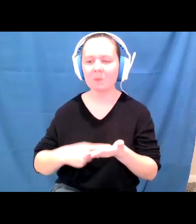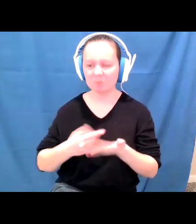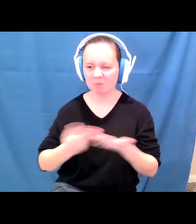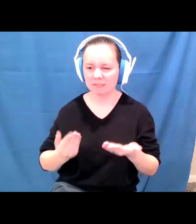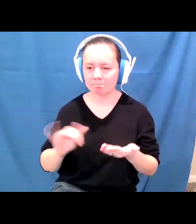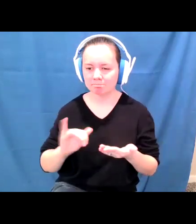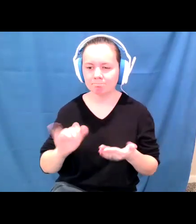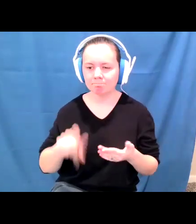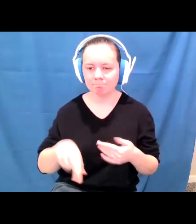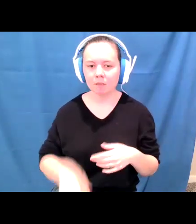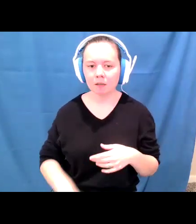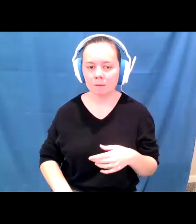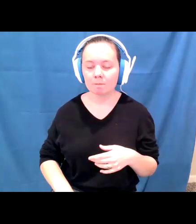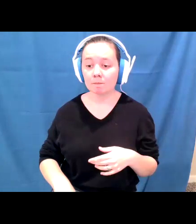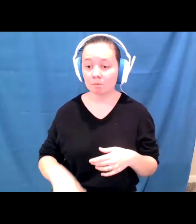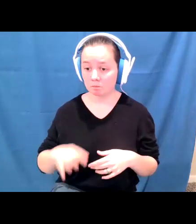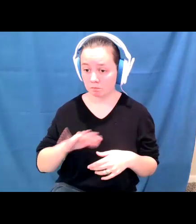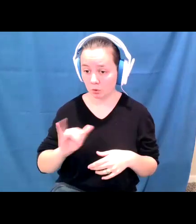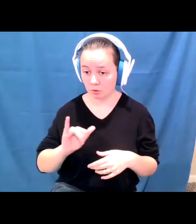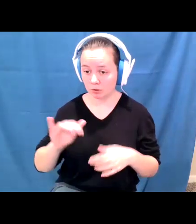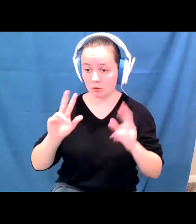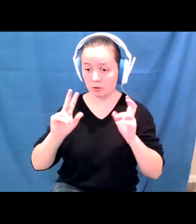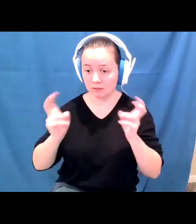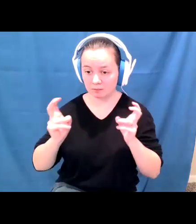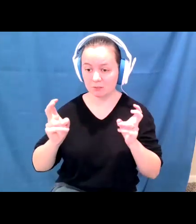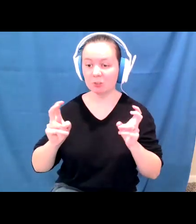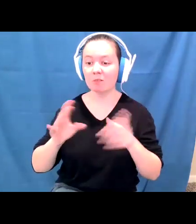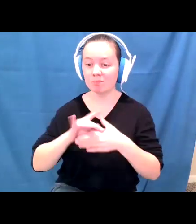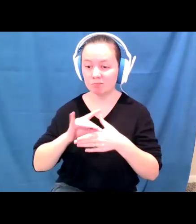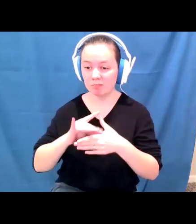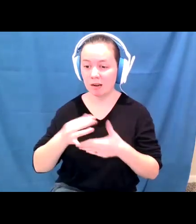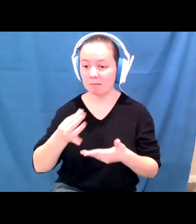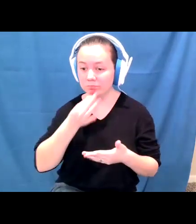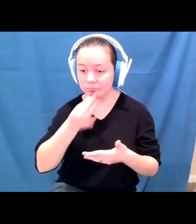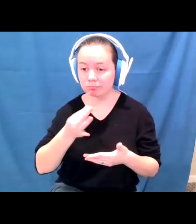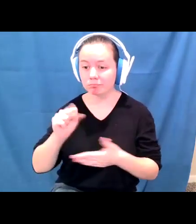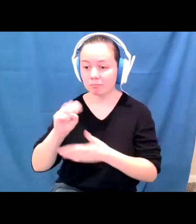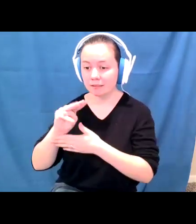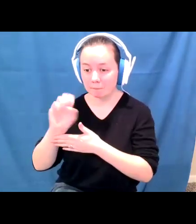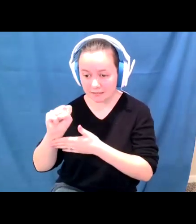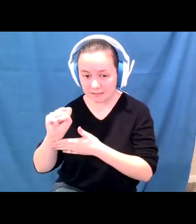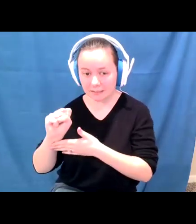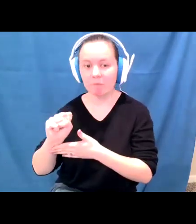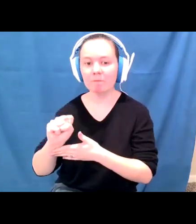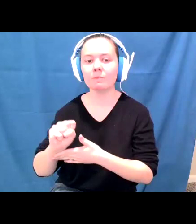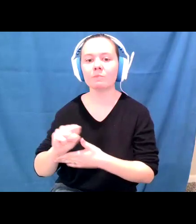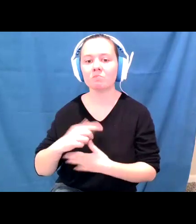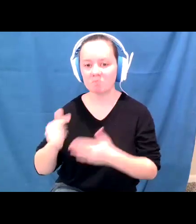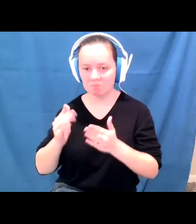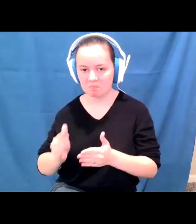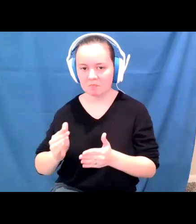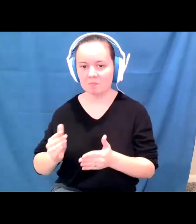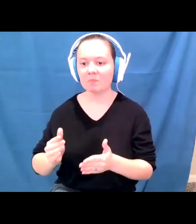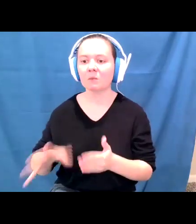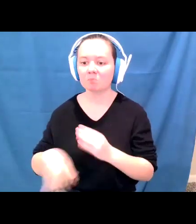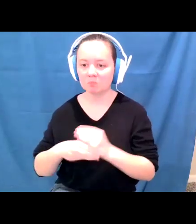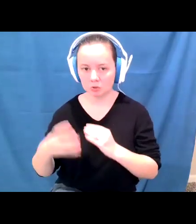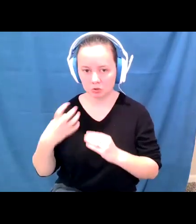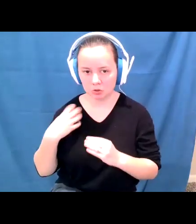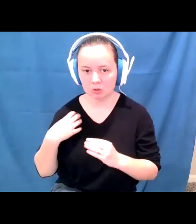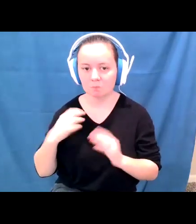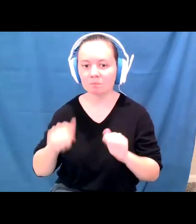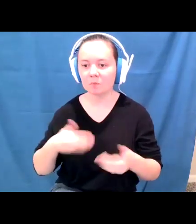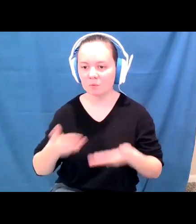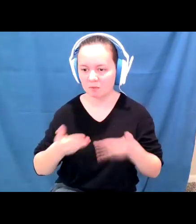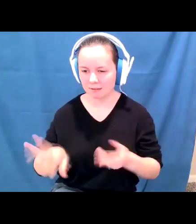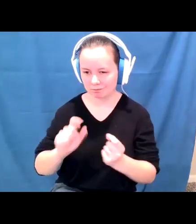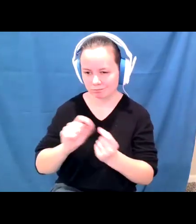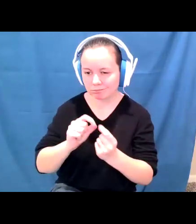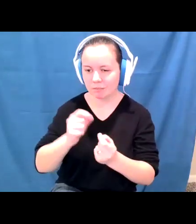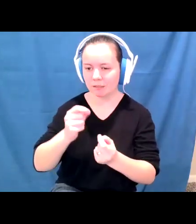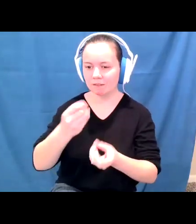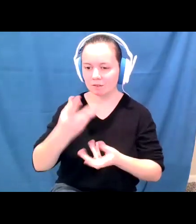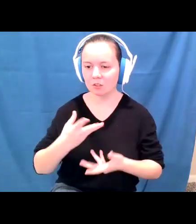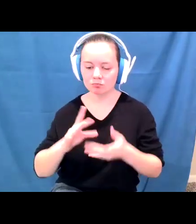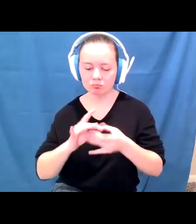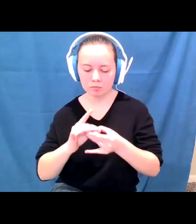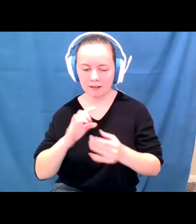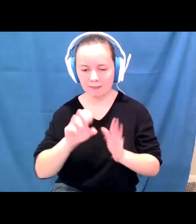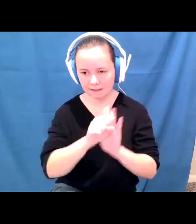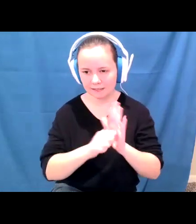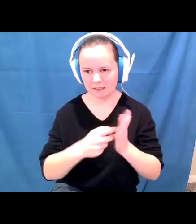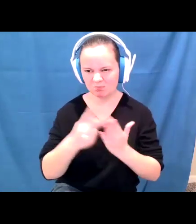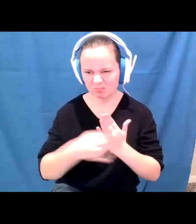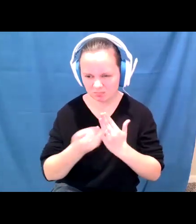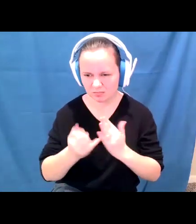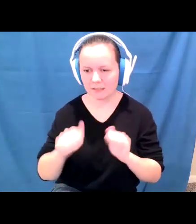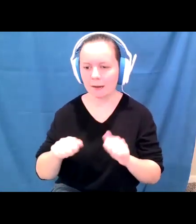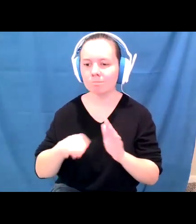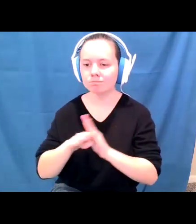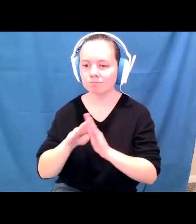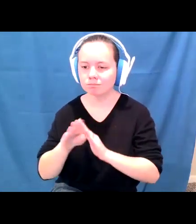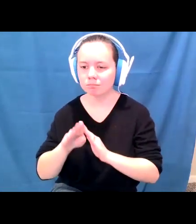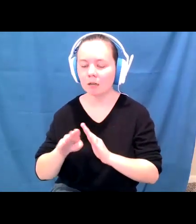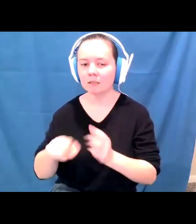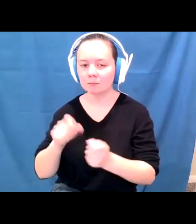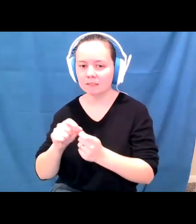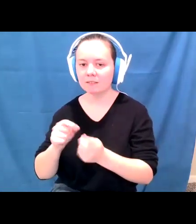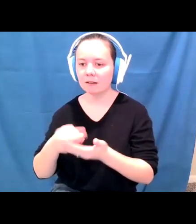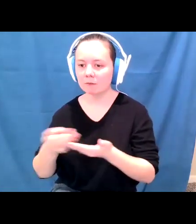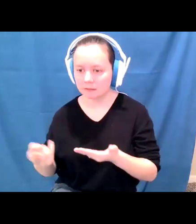We also have subject matter experts, or SMEs, available to states separate and apart from that coach who can assist state teams by providing specific information relevant to that state's project. They can help develop tailored materials or research, certain questions or topics.